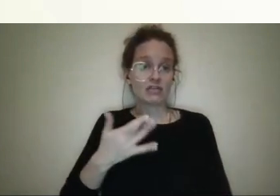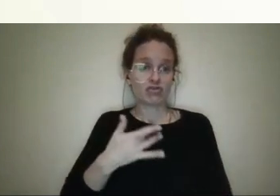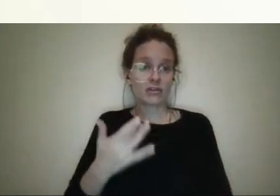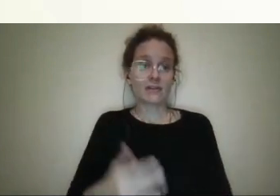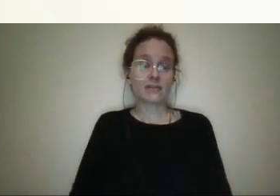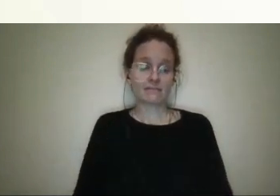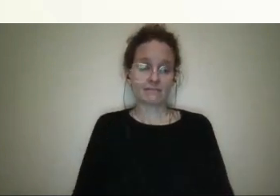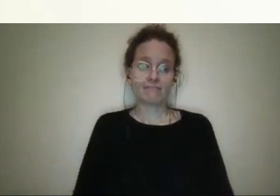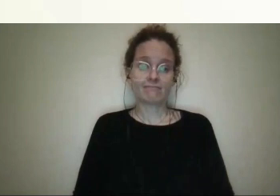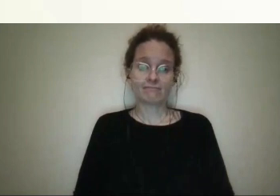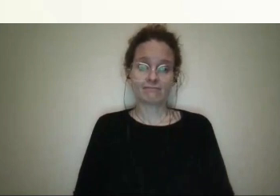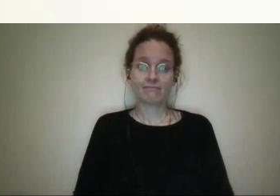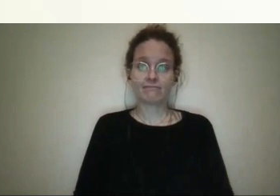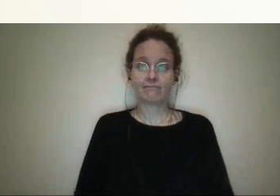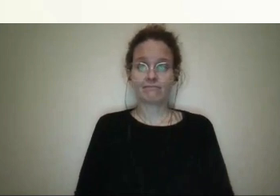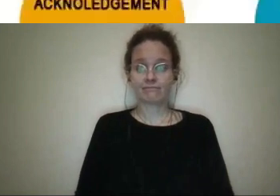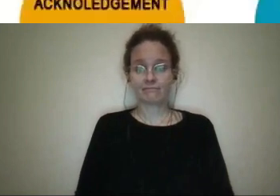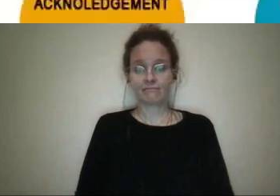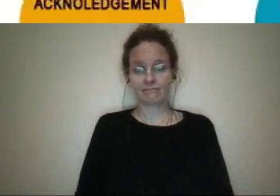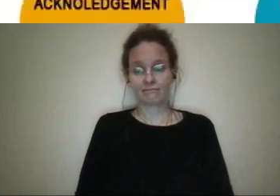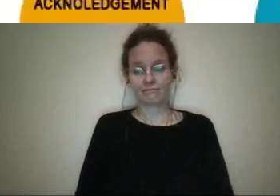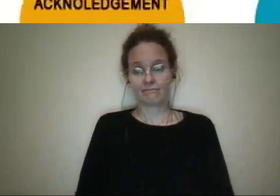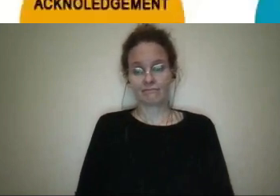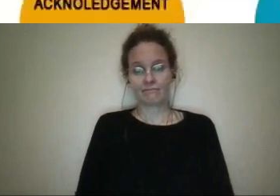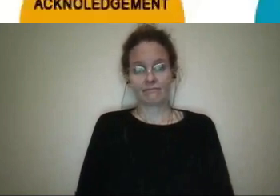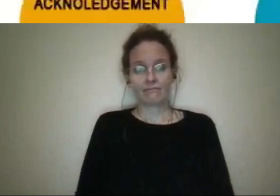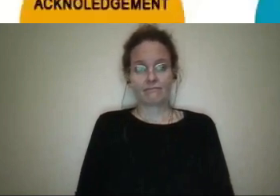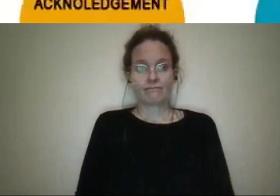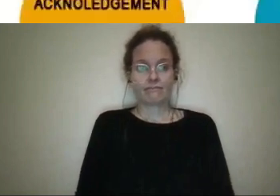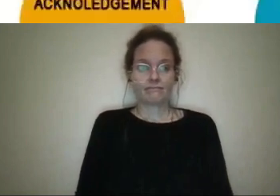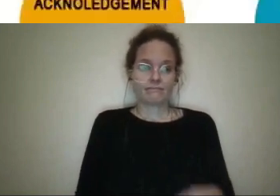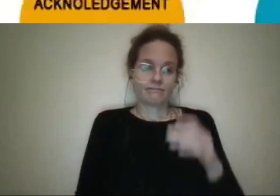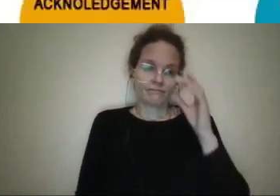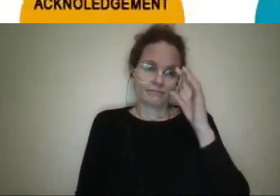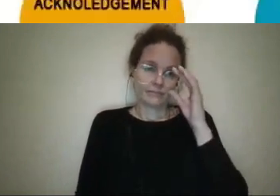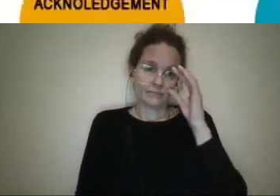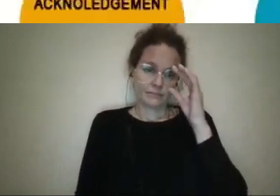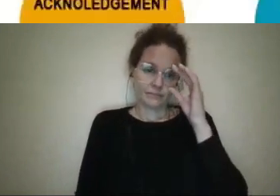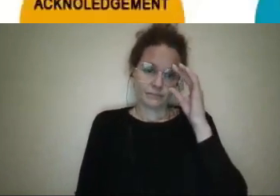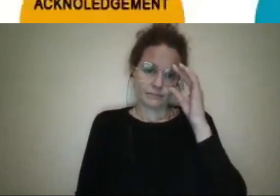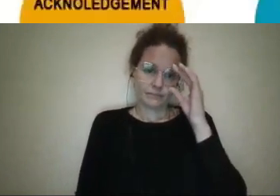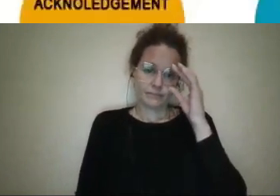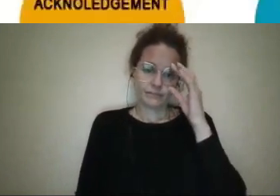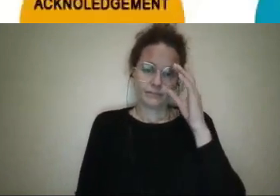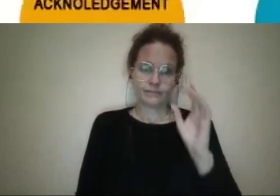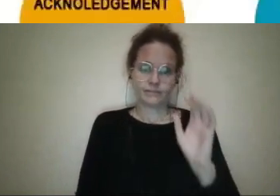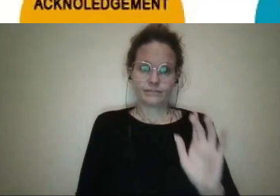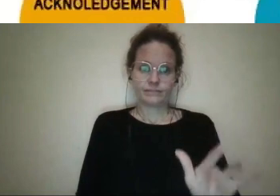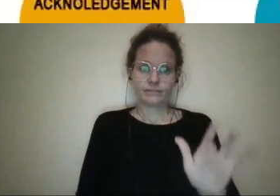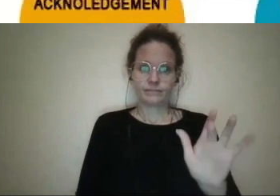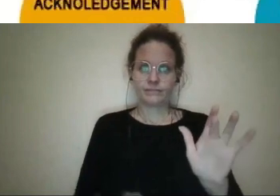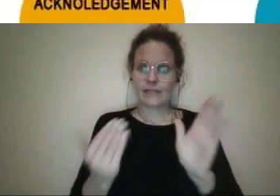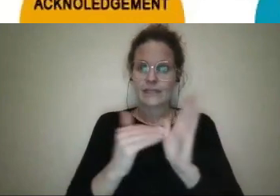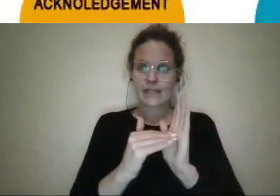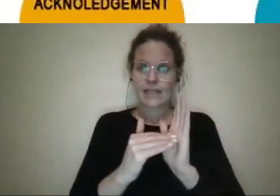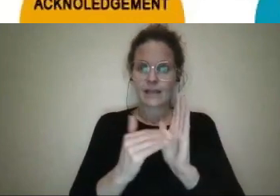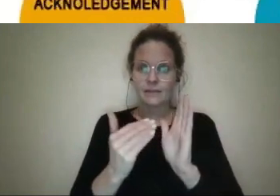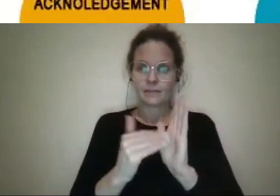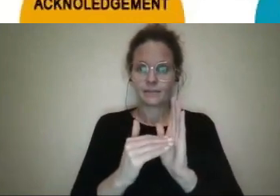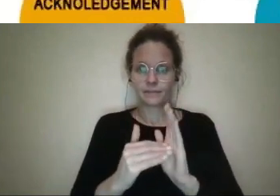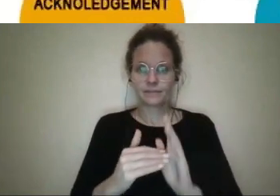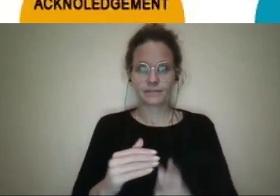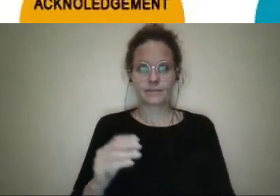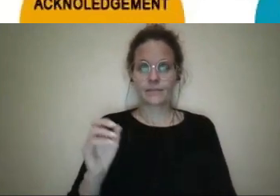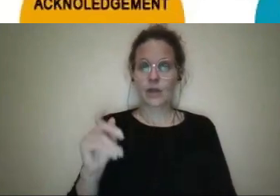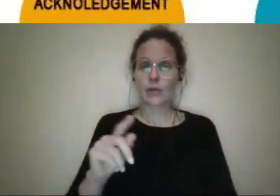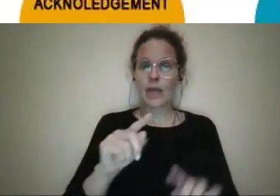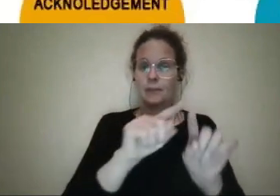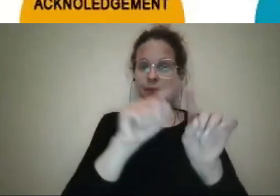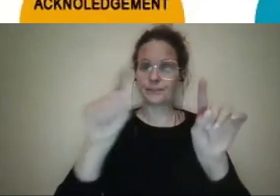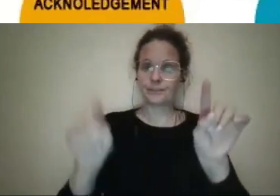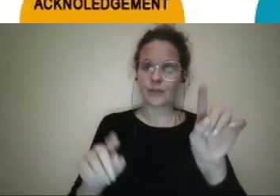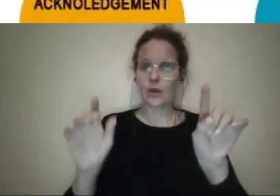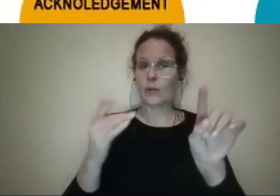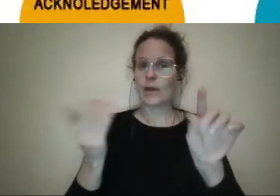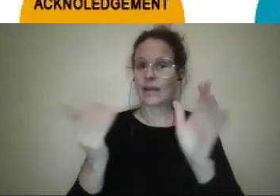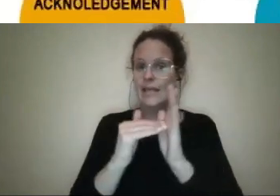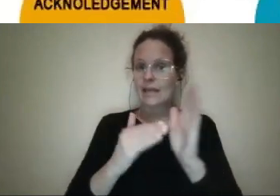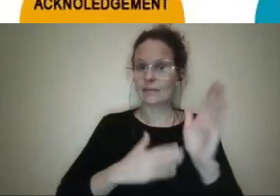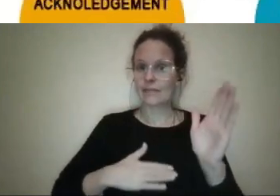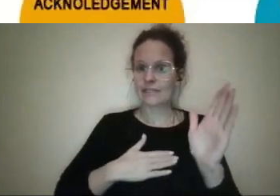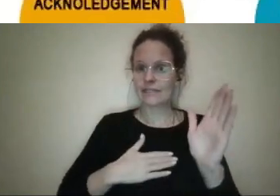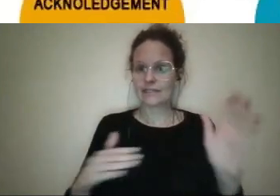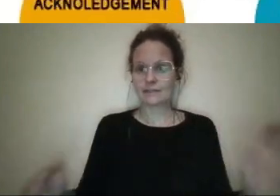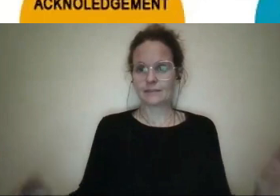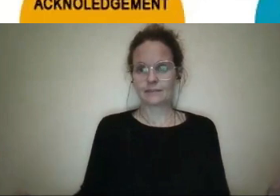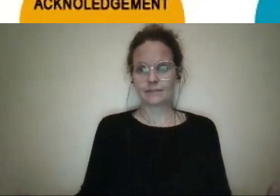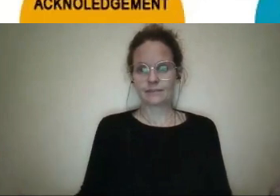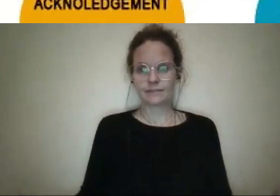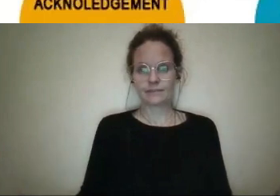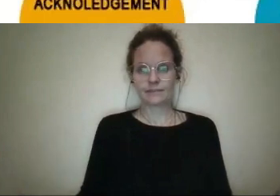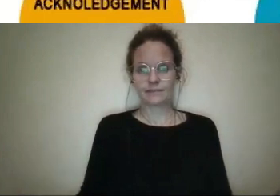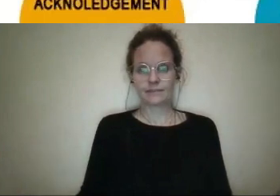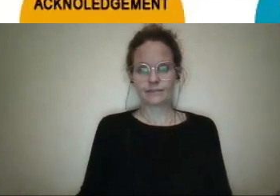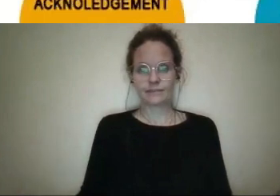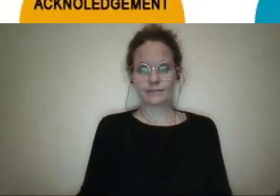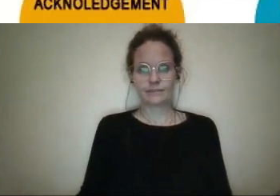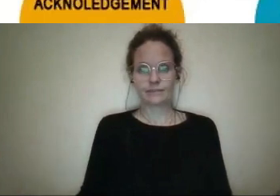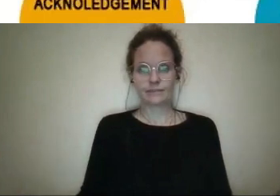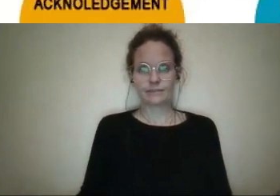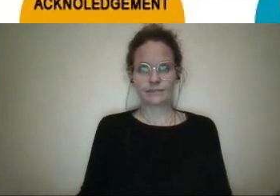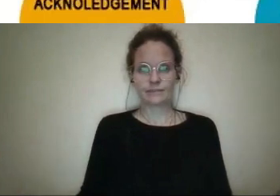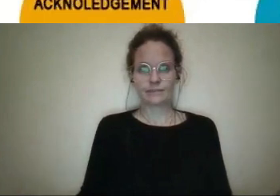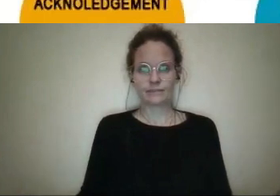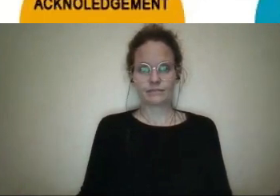Next. Okay, quick again. All right so these are - and click again, please.